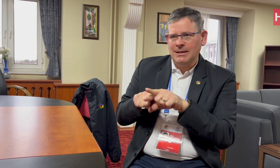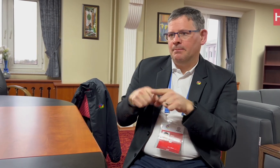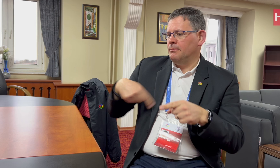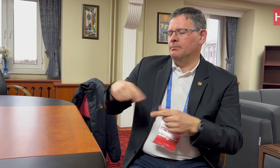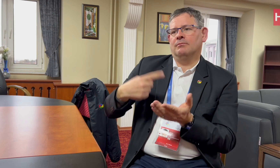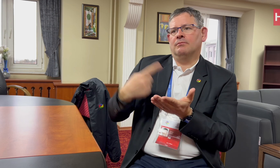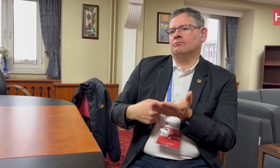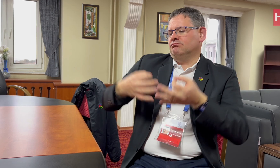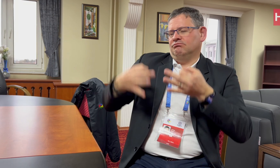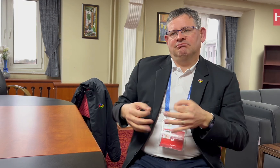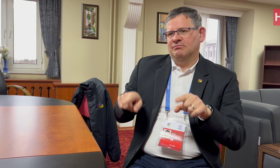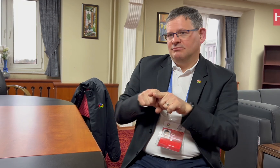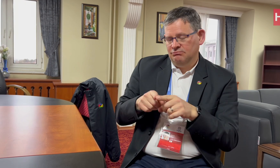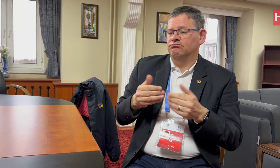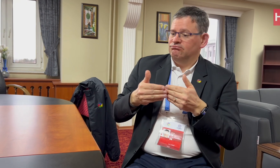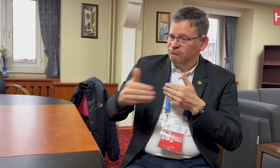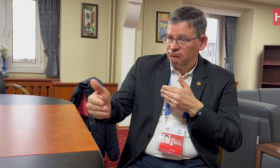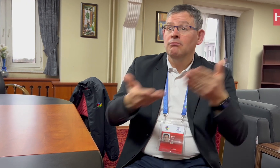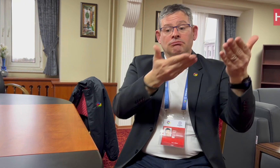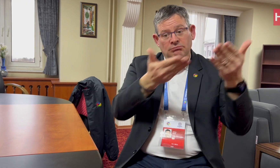and agreed to fully adhere to IOC's conditions. Our position stand with